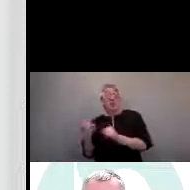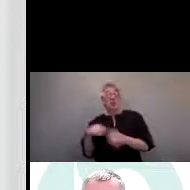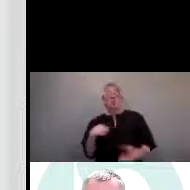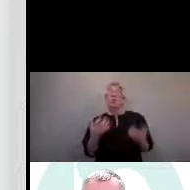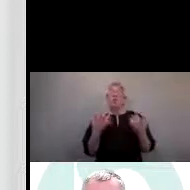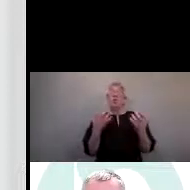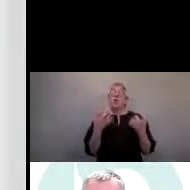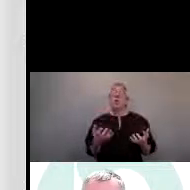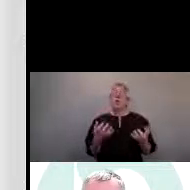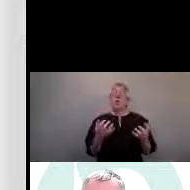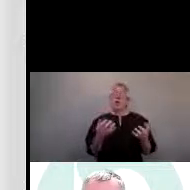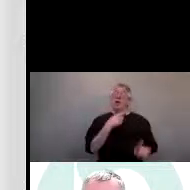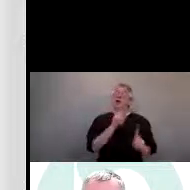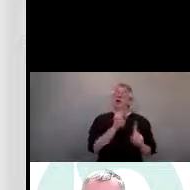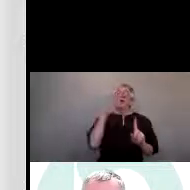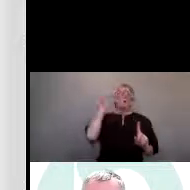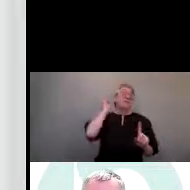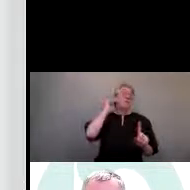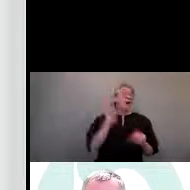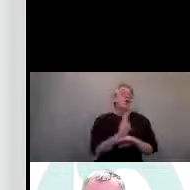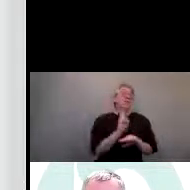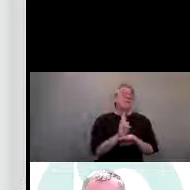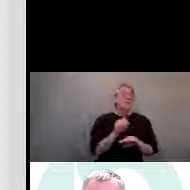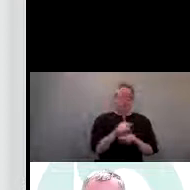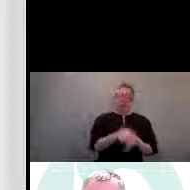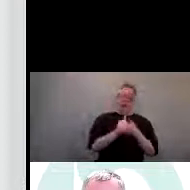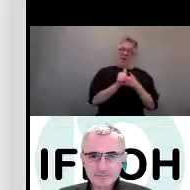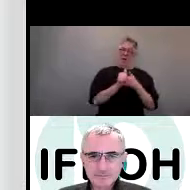and wider society, empowering user-led advocacy